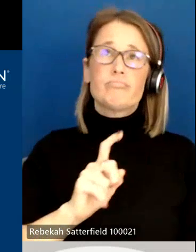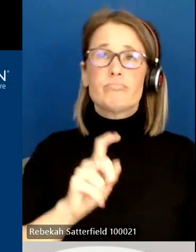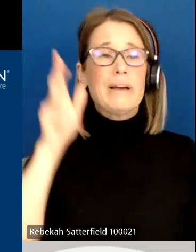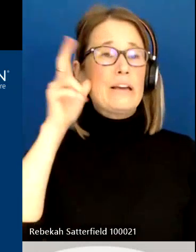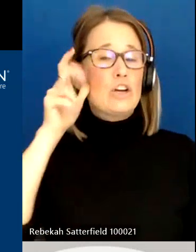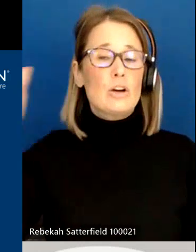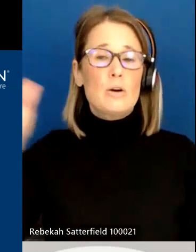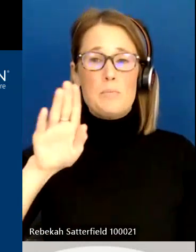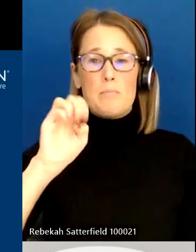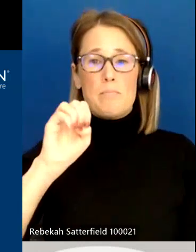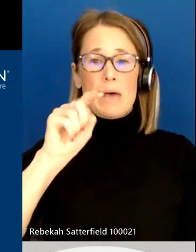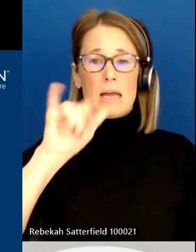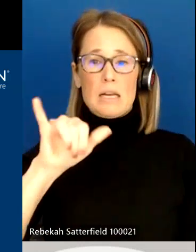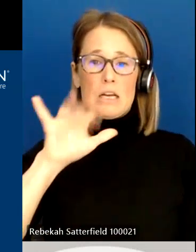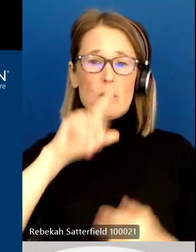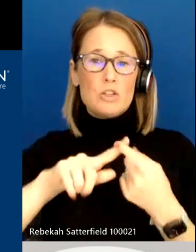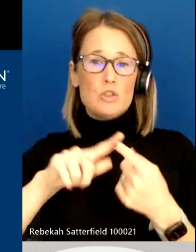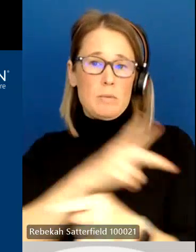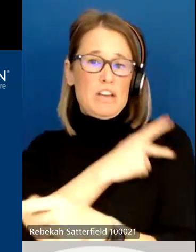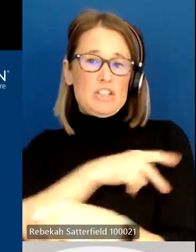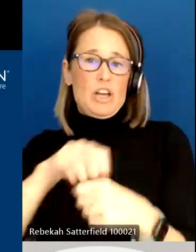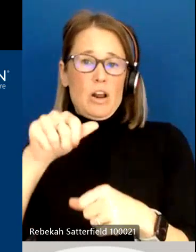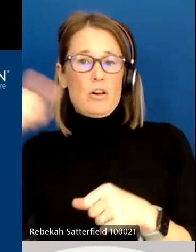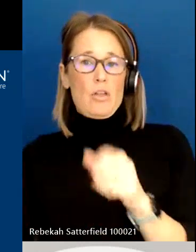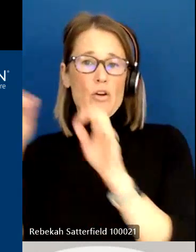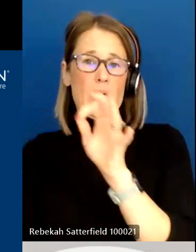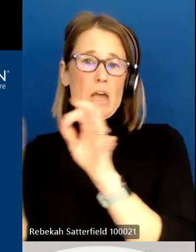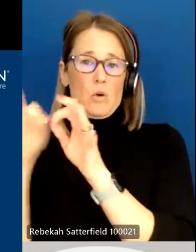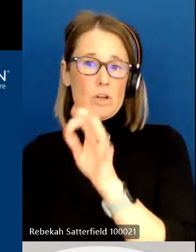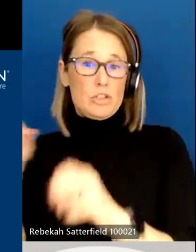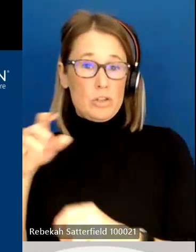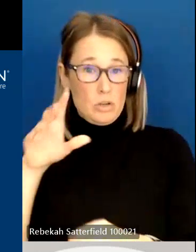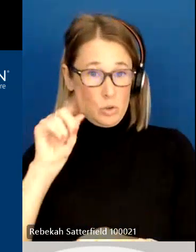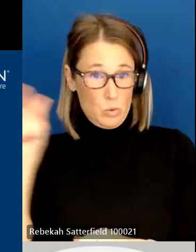a patient in another language clinically uh does she have the badge that credentials and